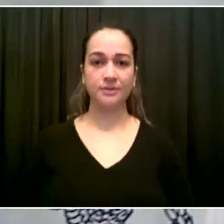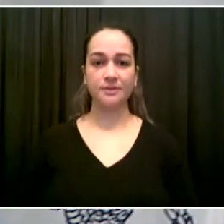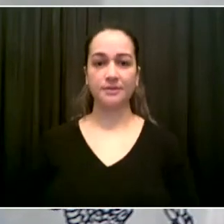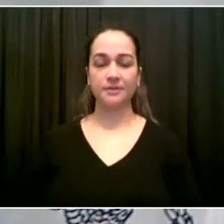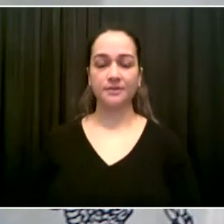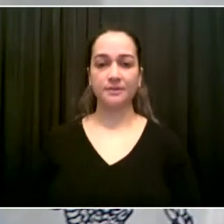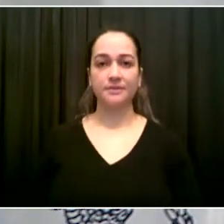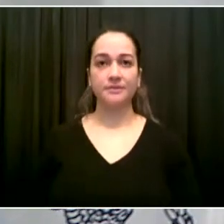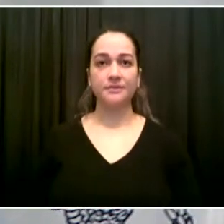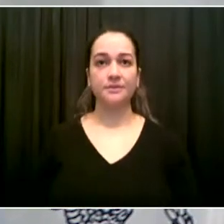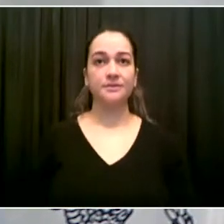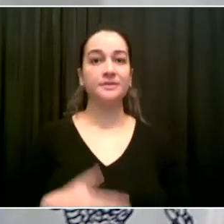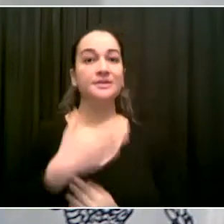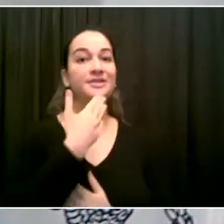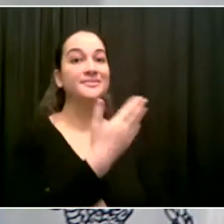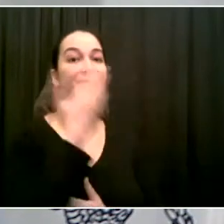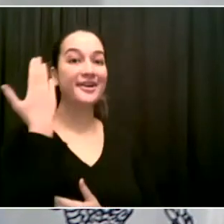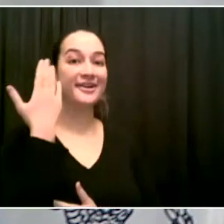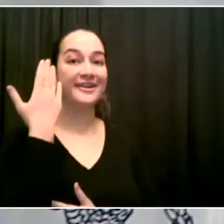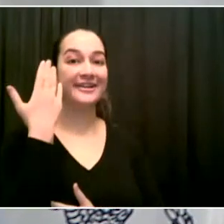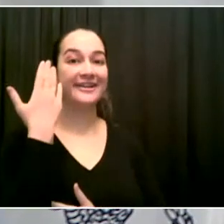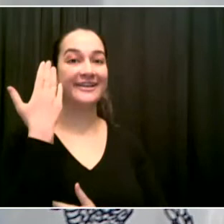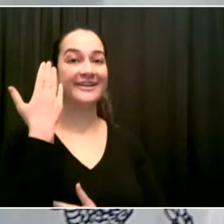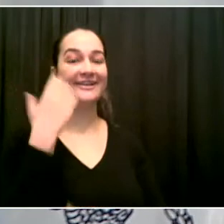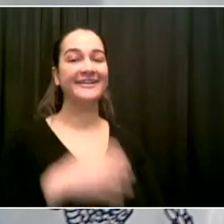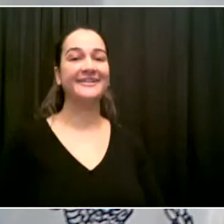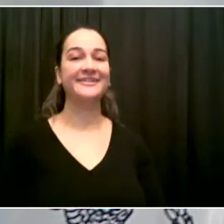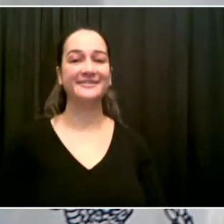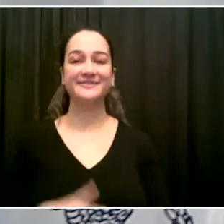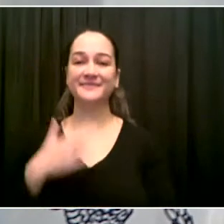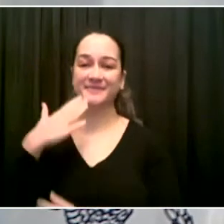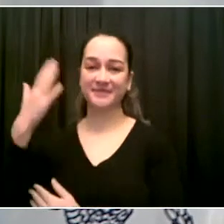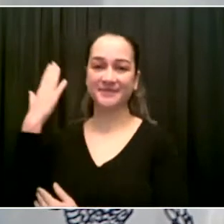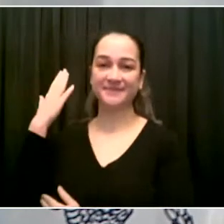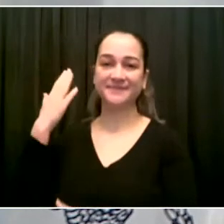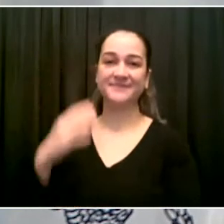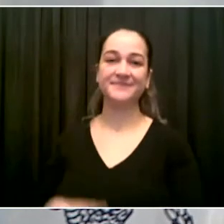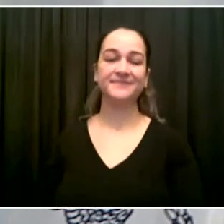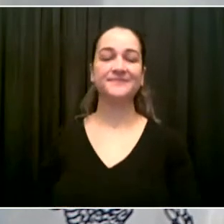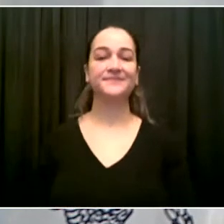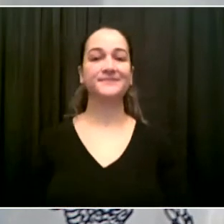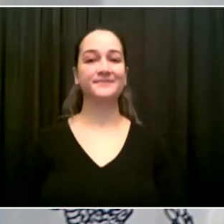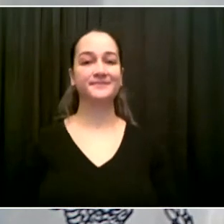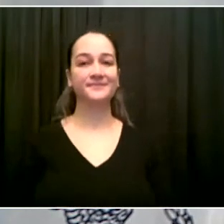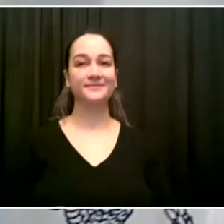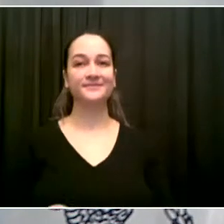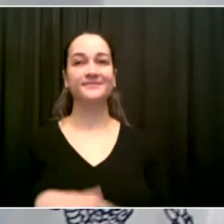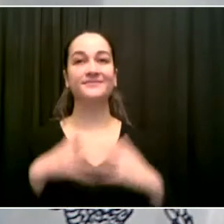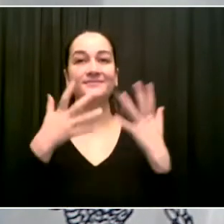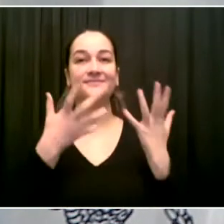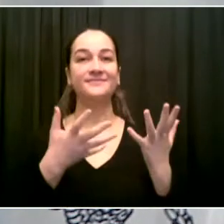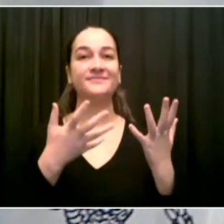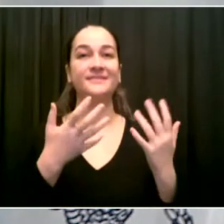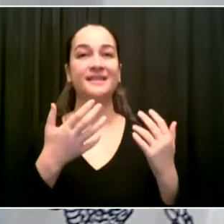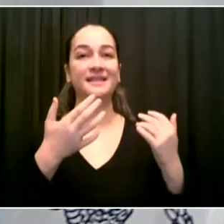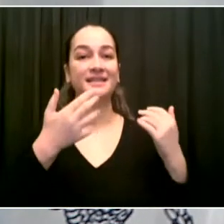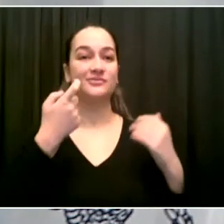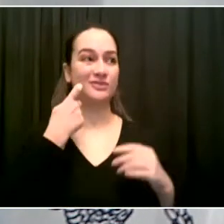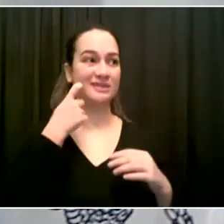KRISTIN FROM STATEN ISLALA ND DVAANCE. Reporter: MR. MAYOR, HOW ARE YOU? I'M GOOD. Reporter: